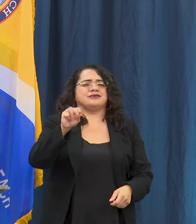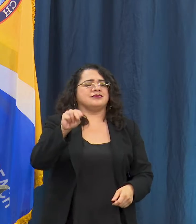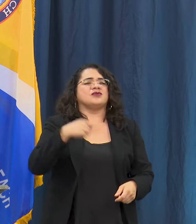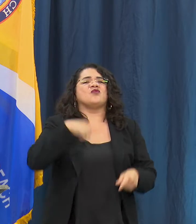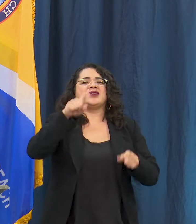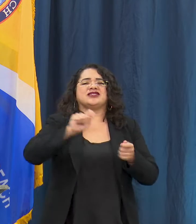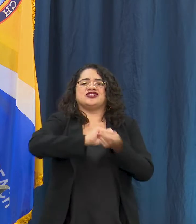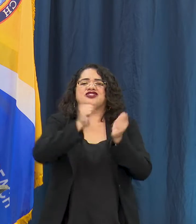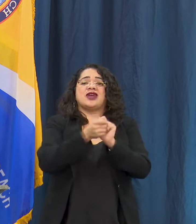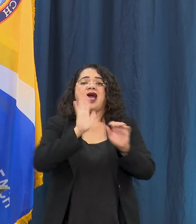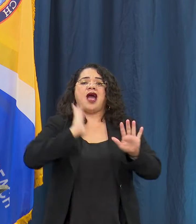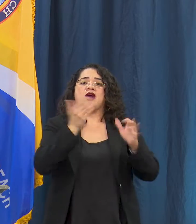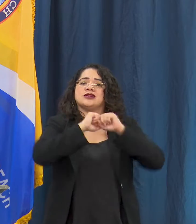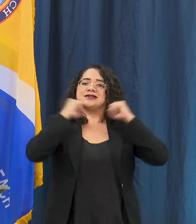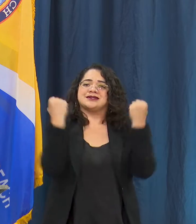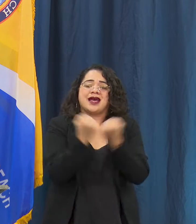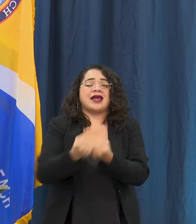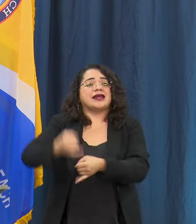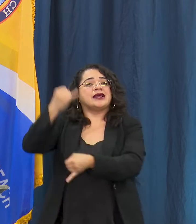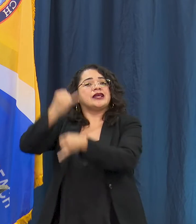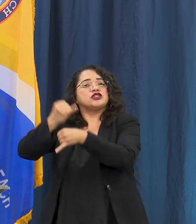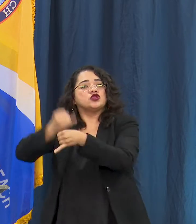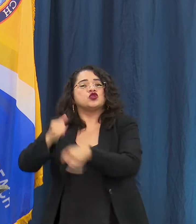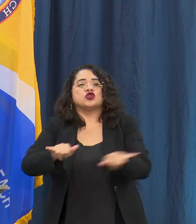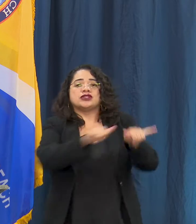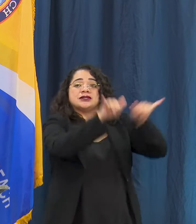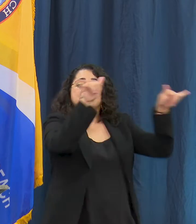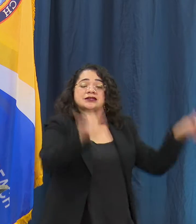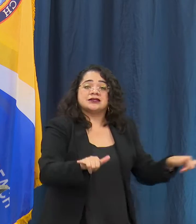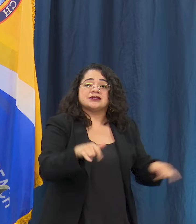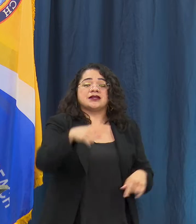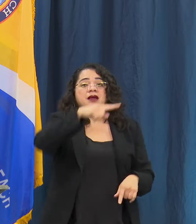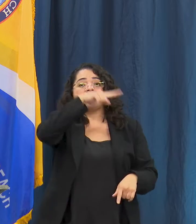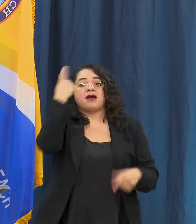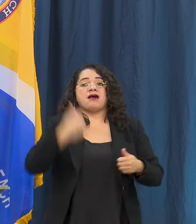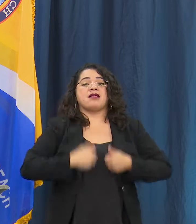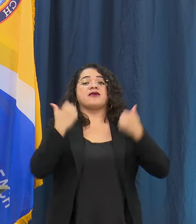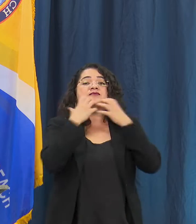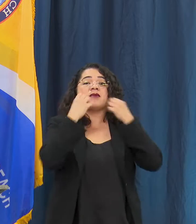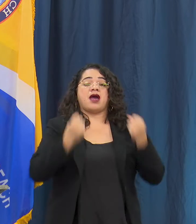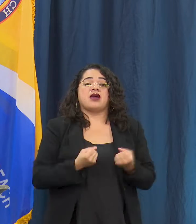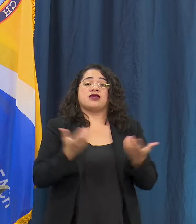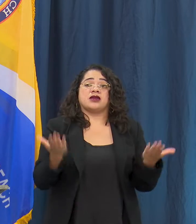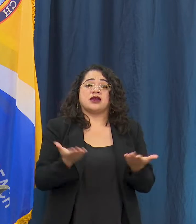Black lives matter, Black lives matter to Long Beach, and Black lives matter to me.